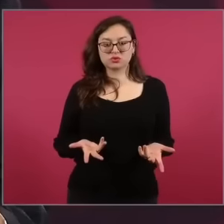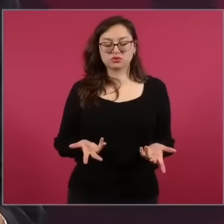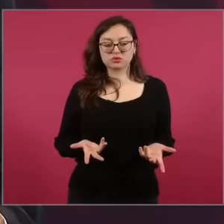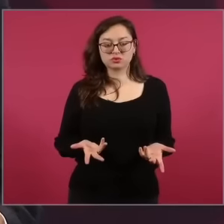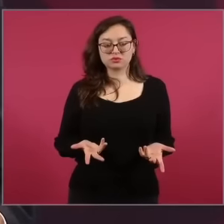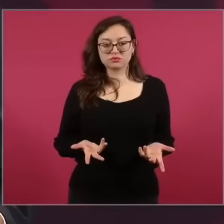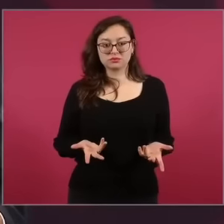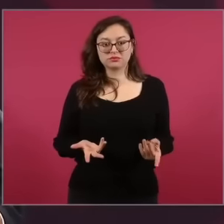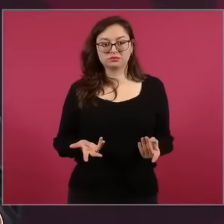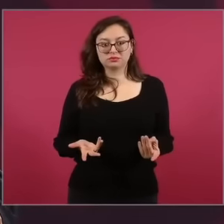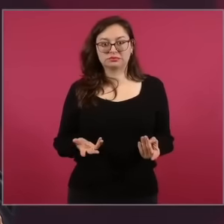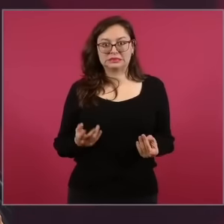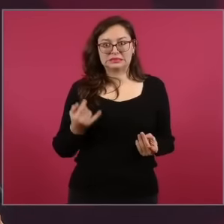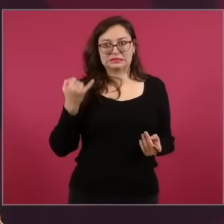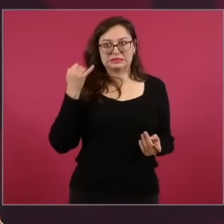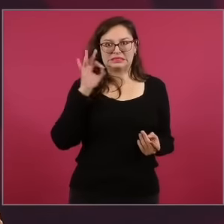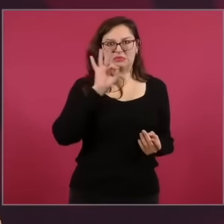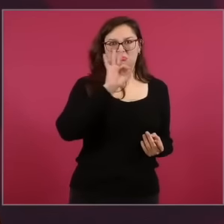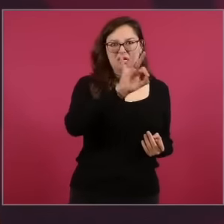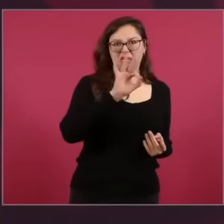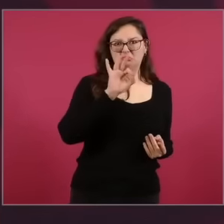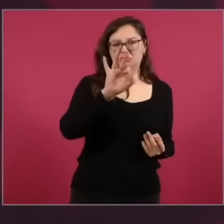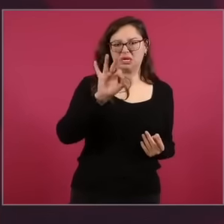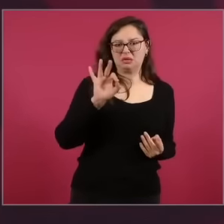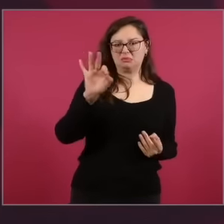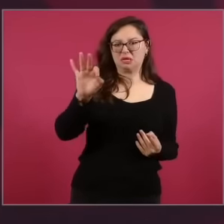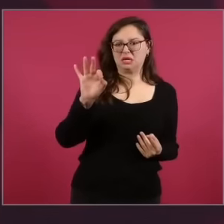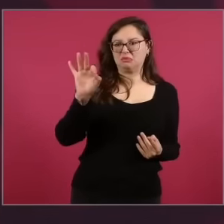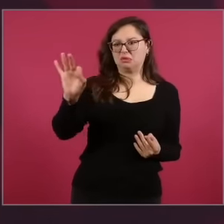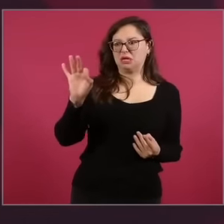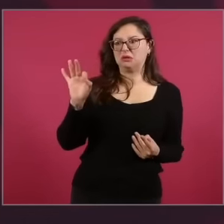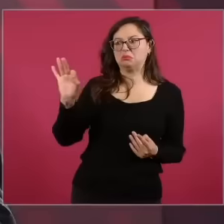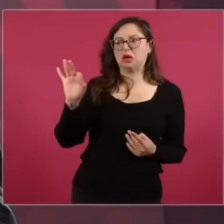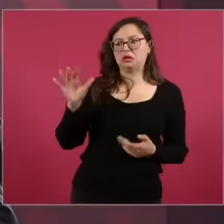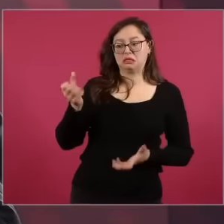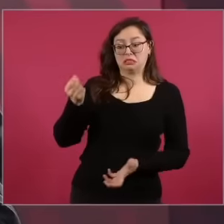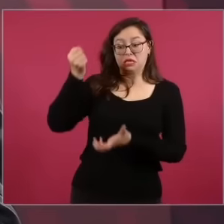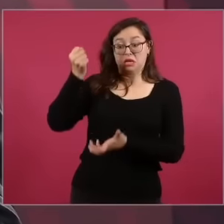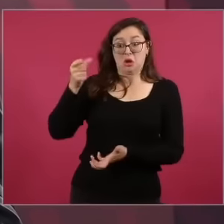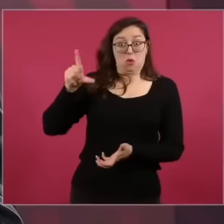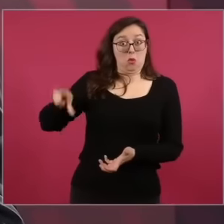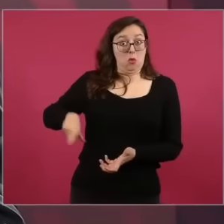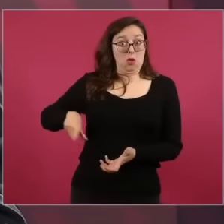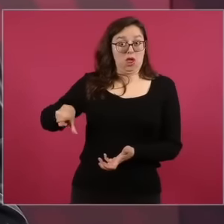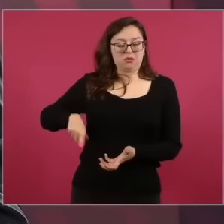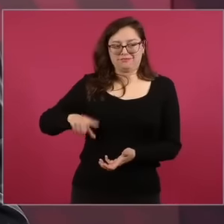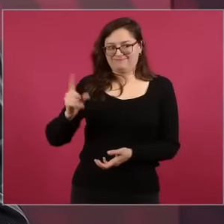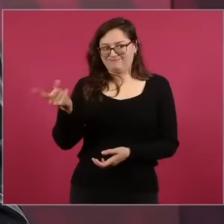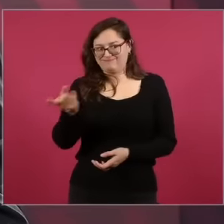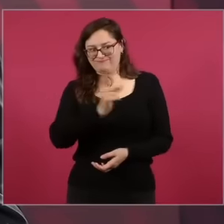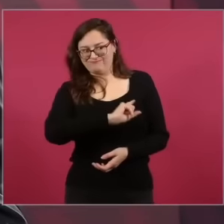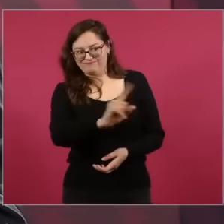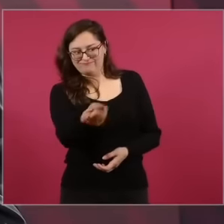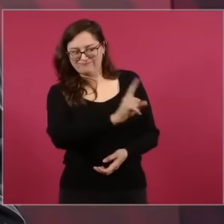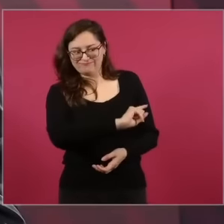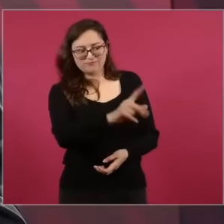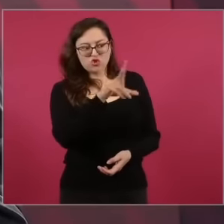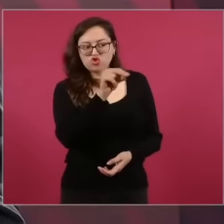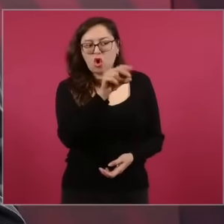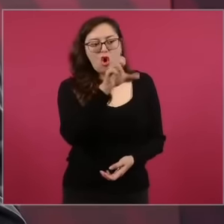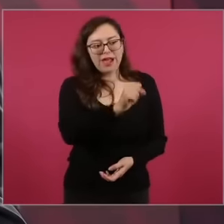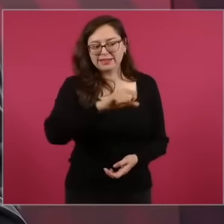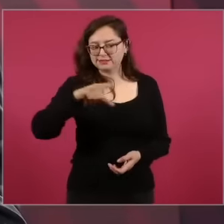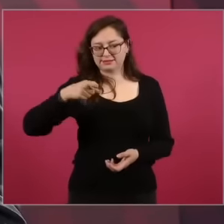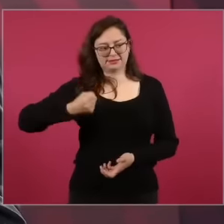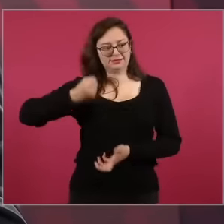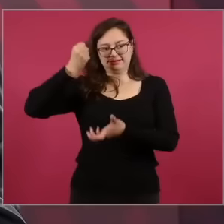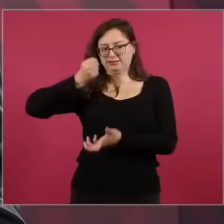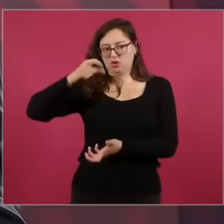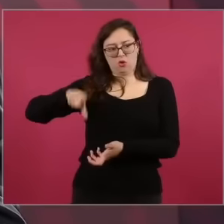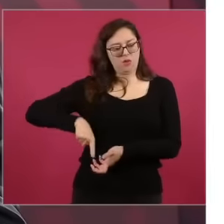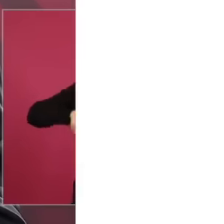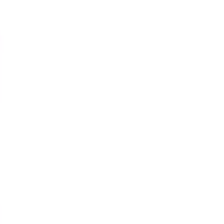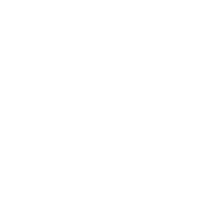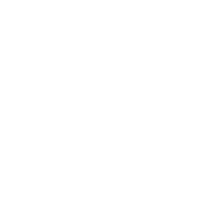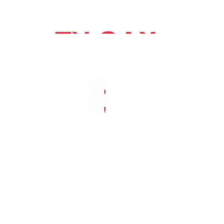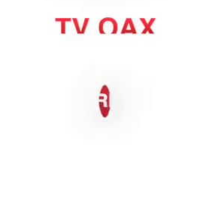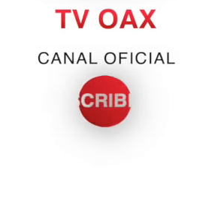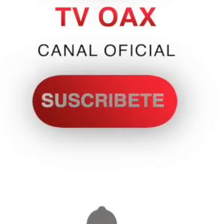then they left Establishing those beliefs that the budget belonged to the government and not